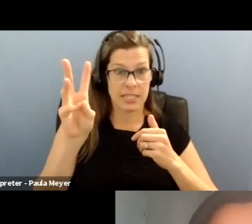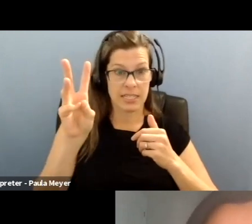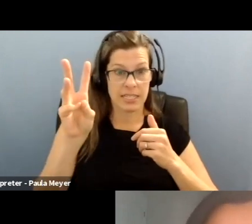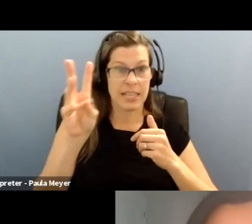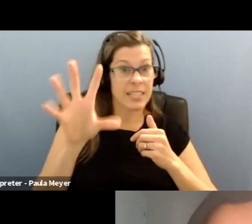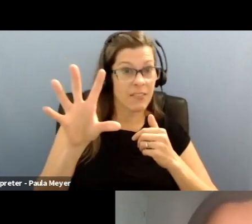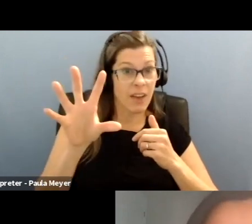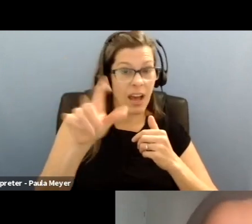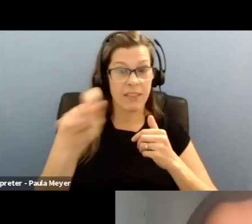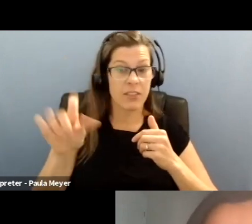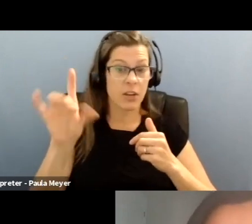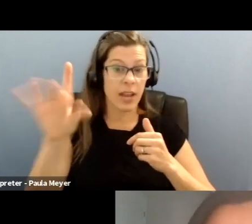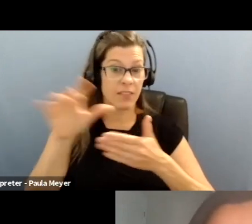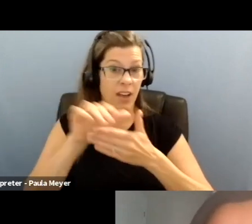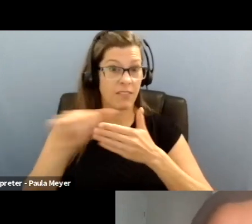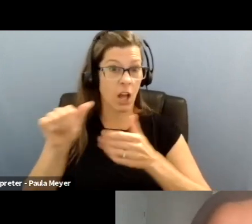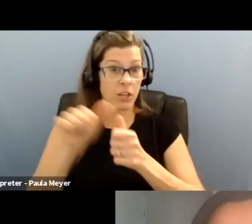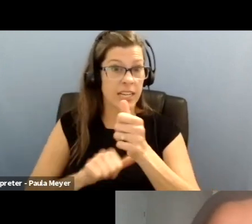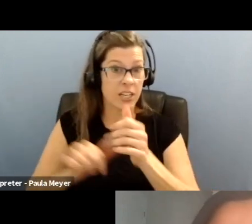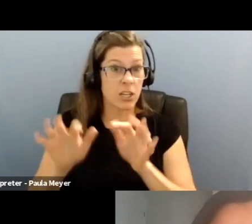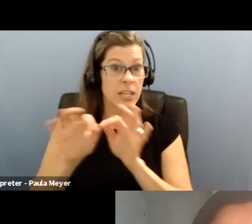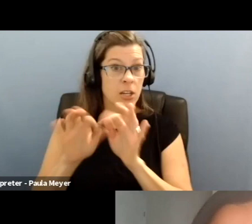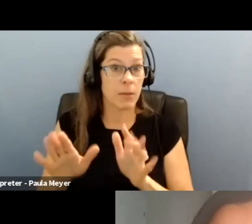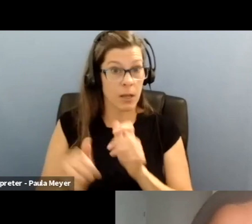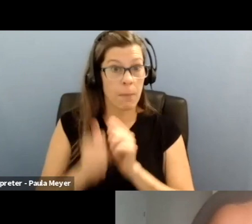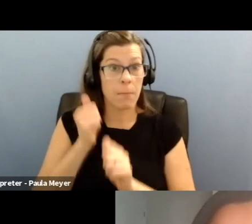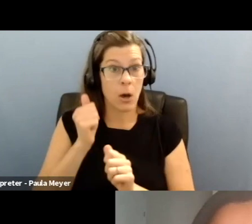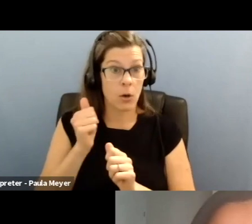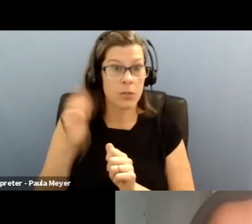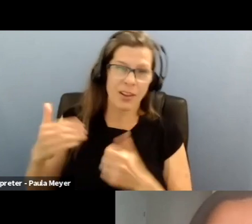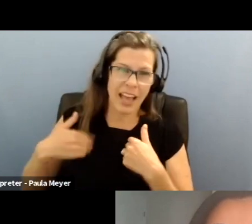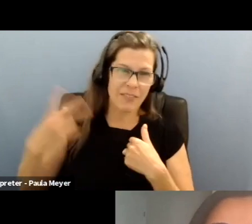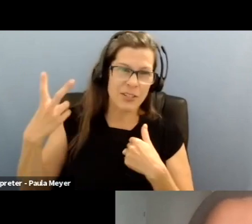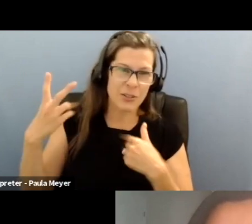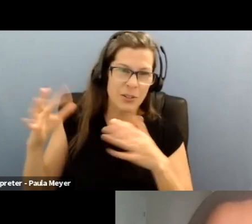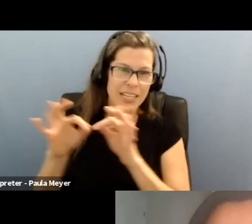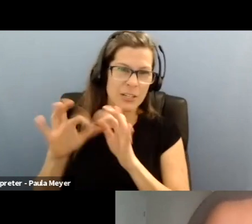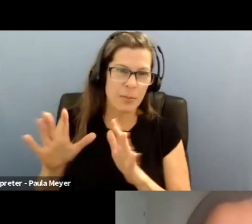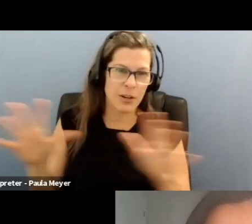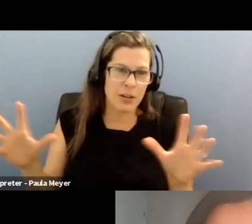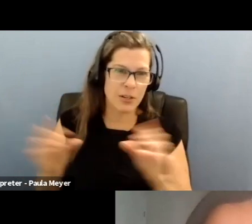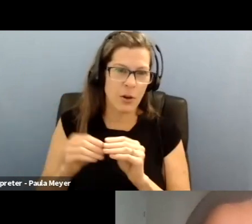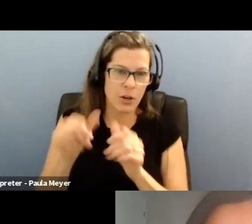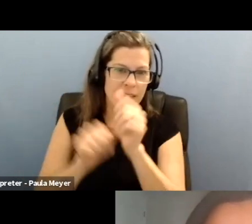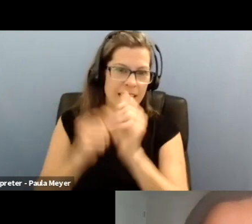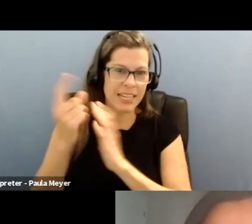per interpreter knowing that most events will have two interpreters, per hour, per event.